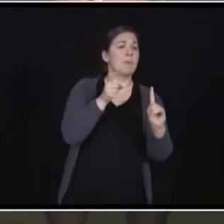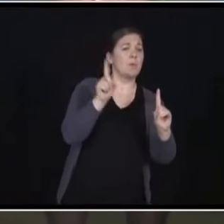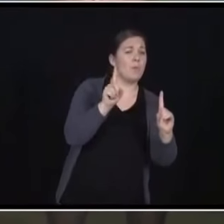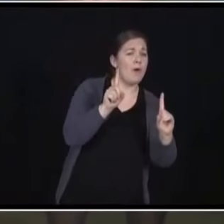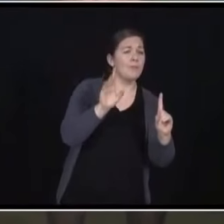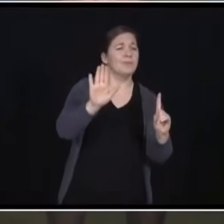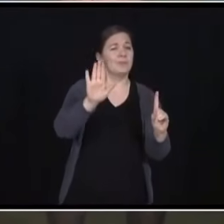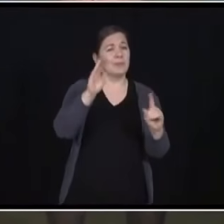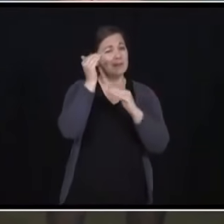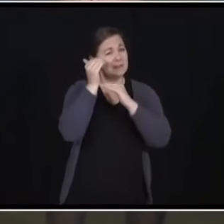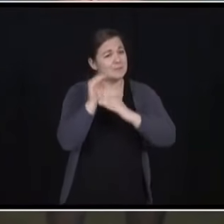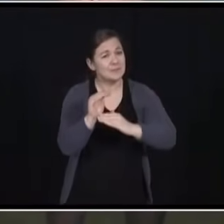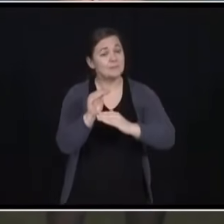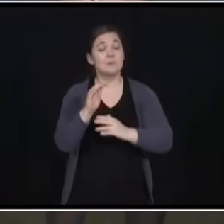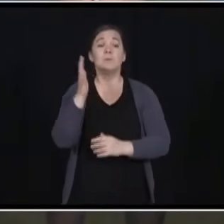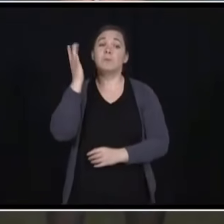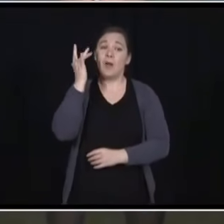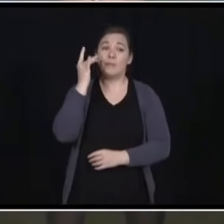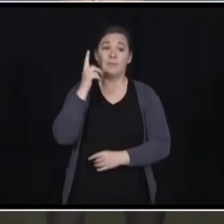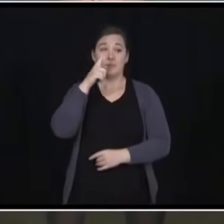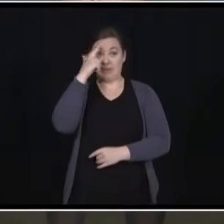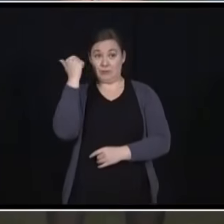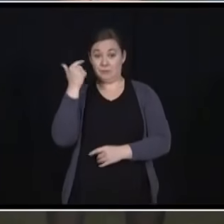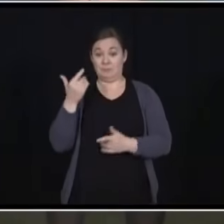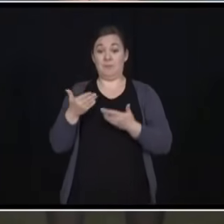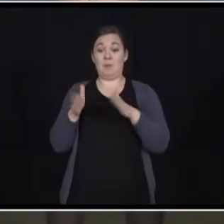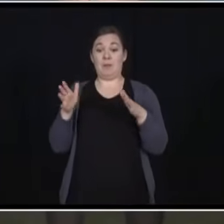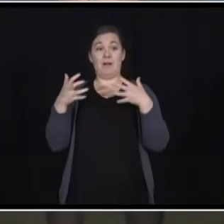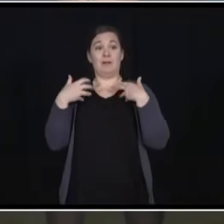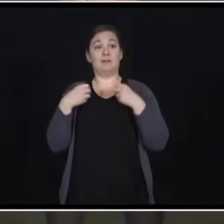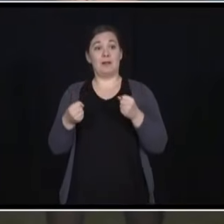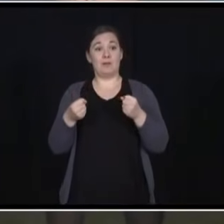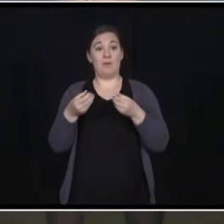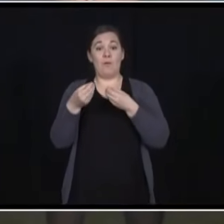or where it is transmitted is somewhat limited by the fact that some of the health units